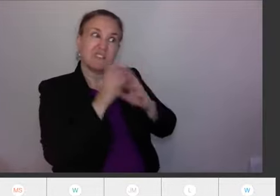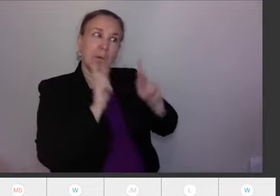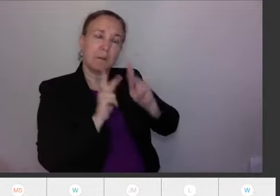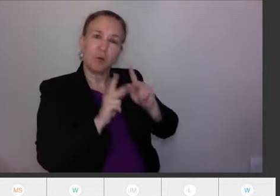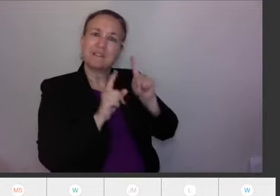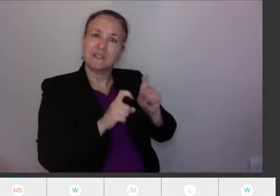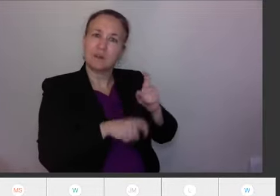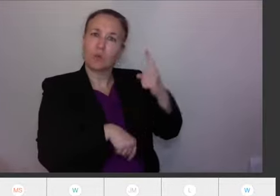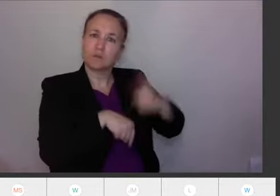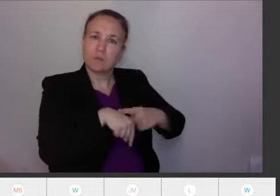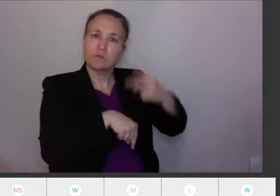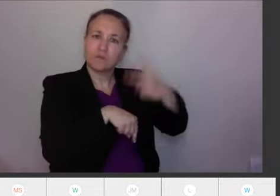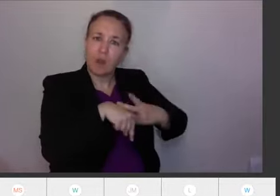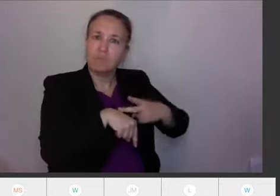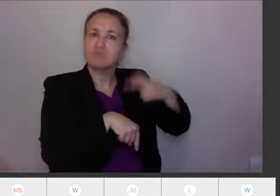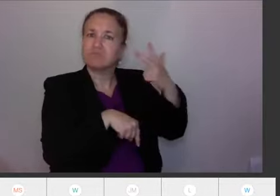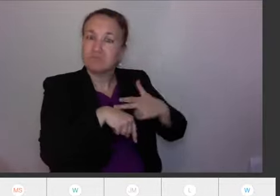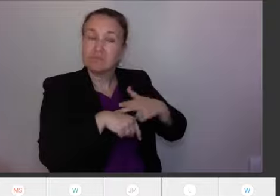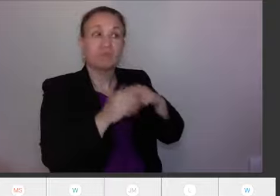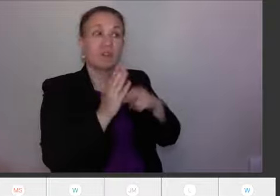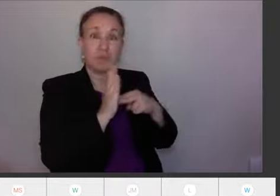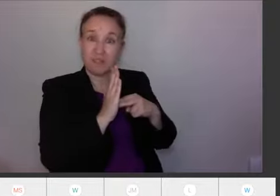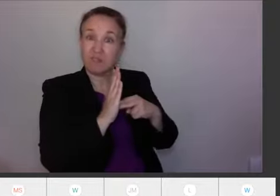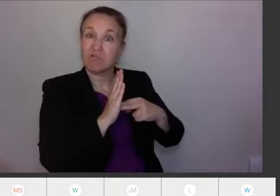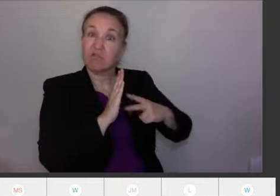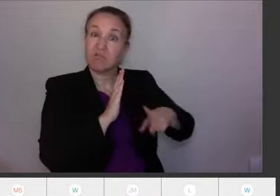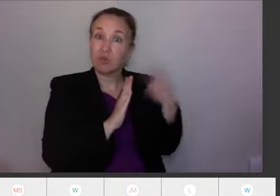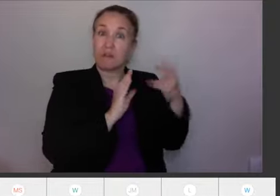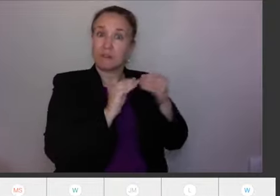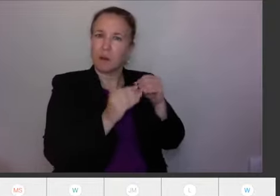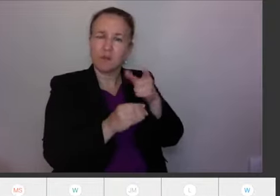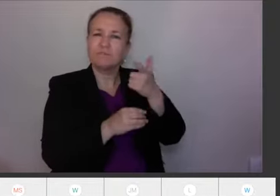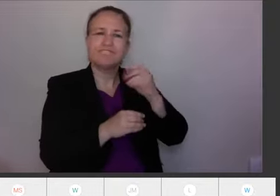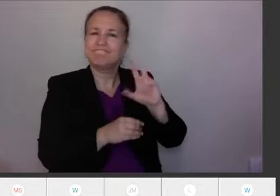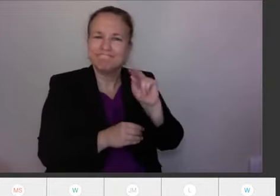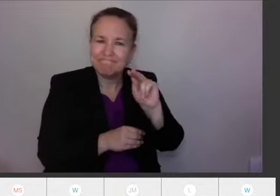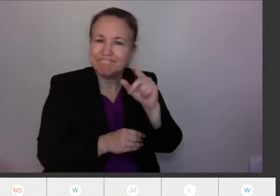so that is not a deduplicated number but that just gives you a sense since